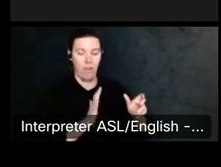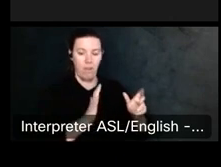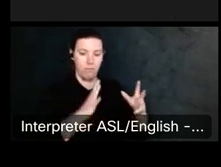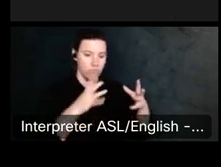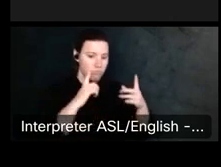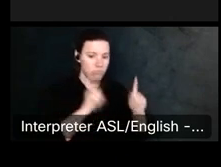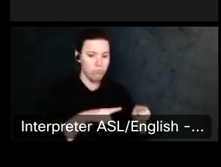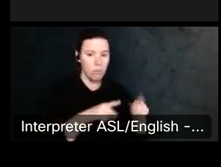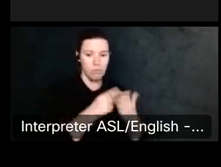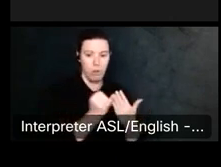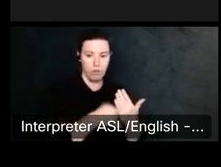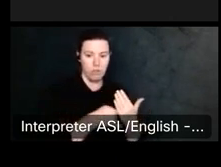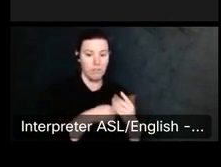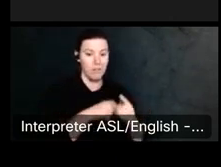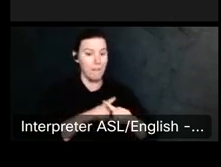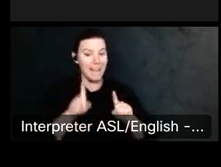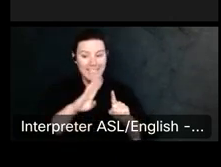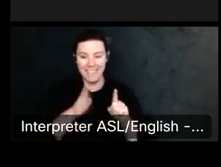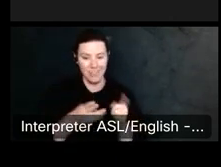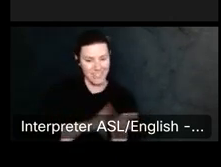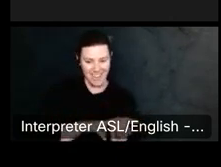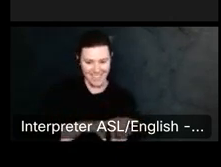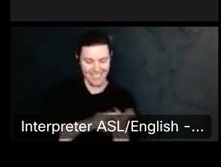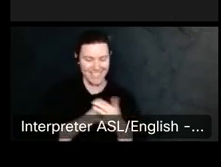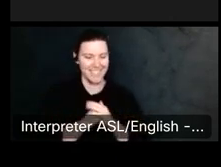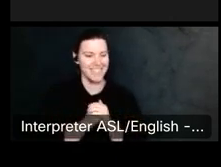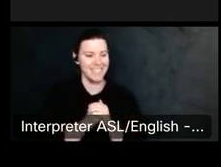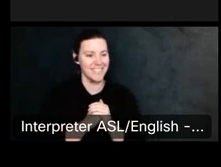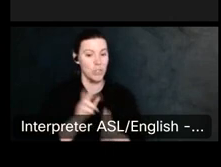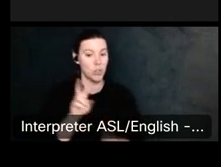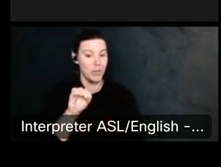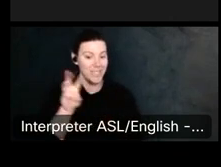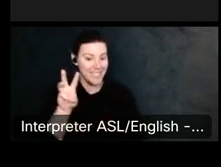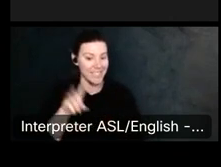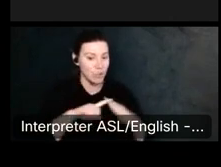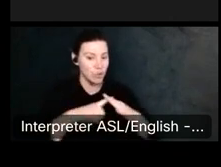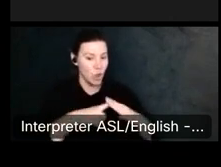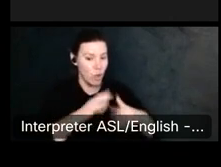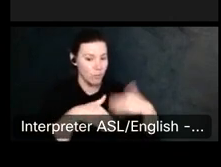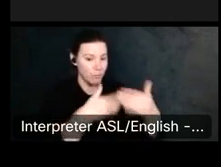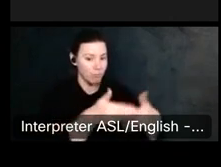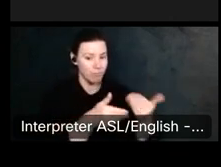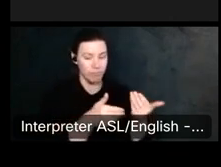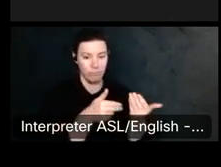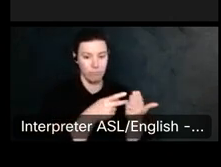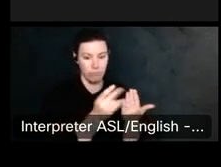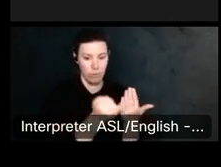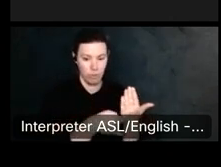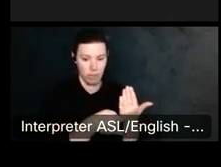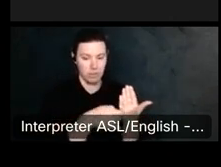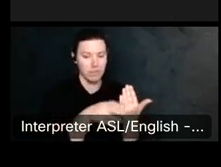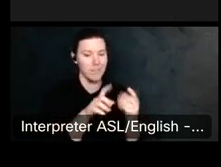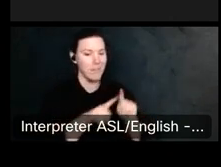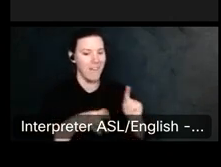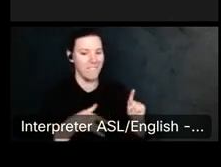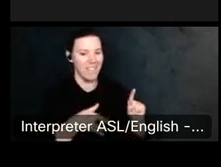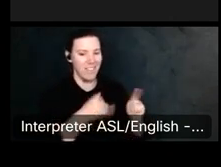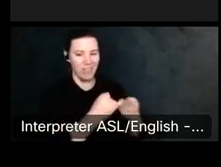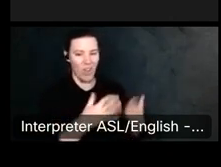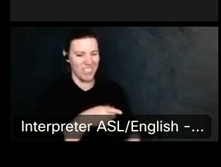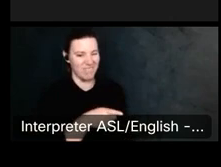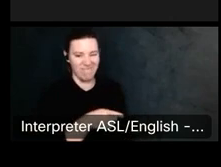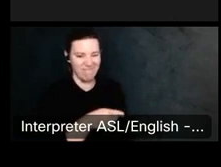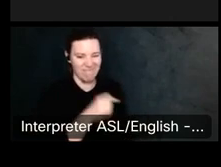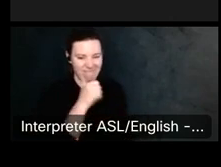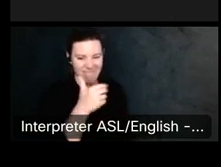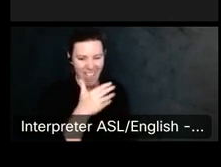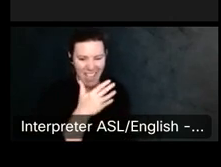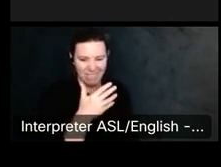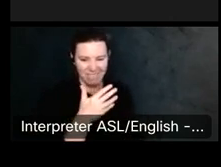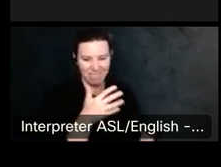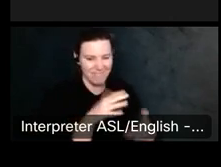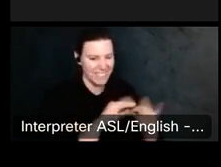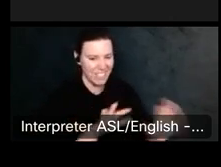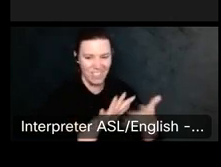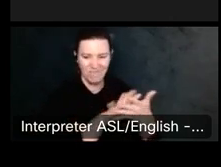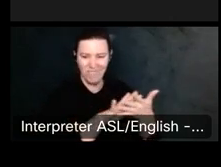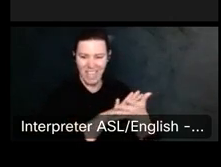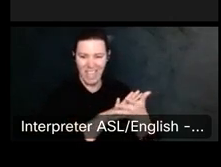In fall of 2006, the installation of the project began, but the museum felt the artist directions were too vague and he was not happy with their work. He was also traveling back and forth from Europe.